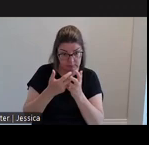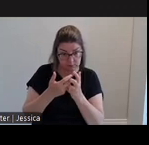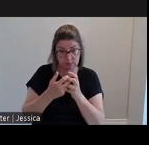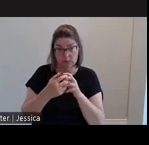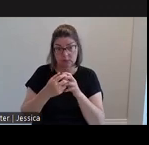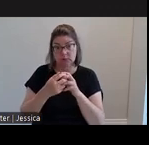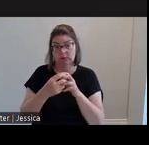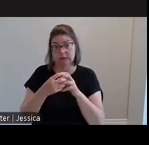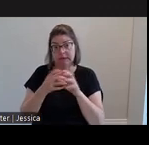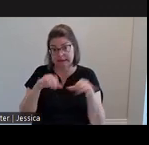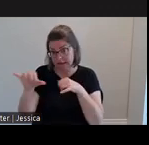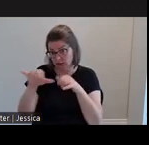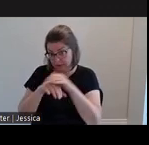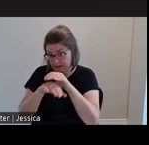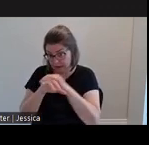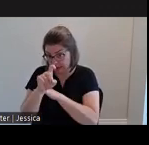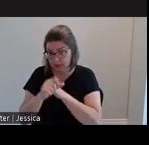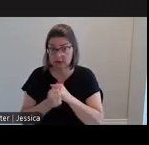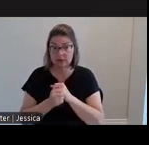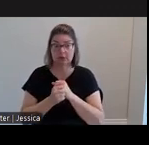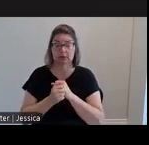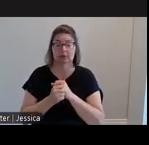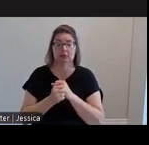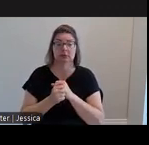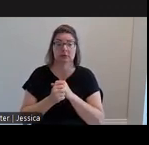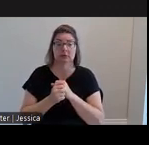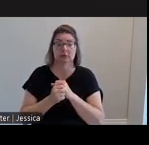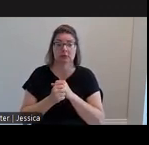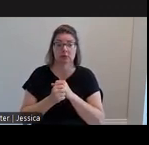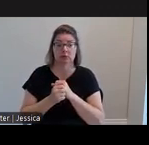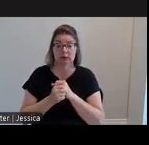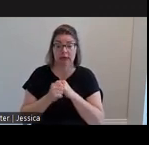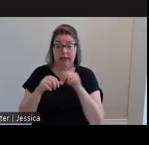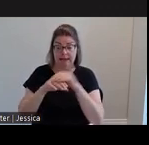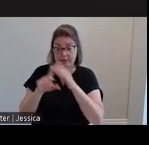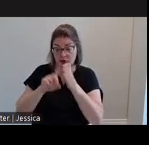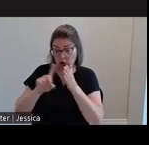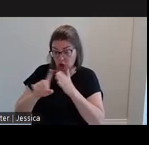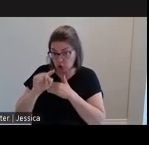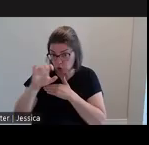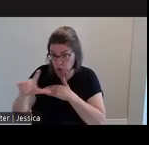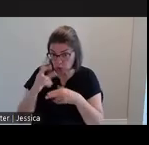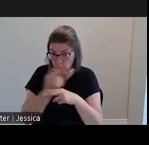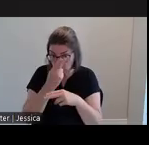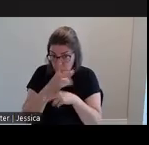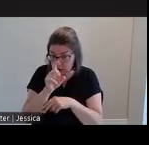Are you using accessibility checker tools? Um, are you providing